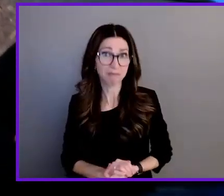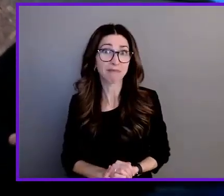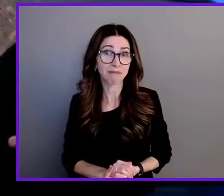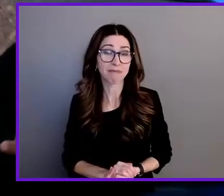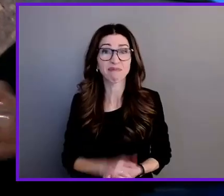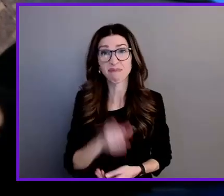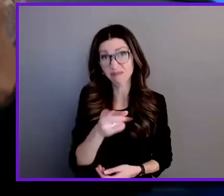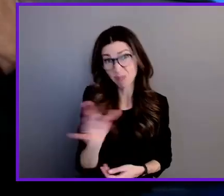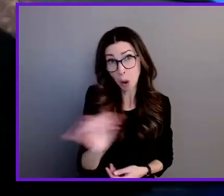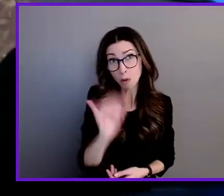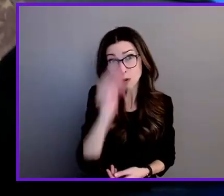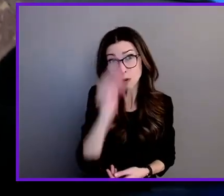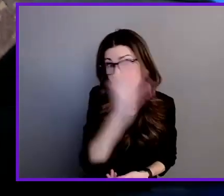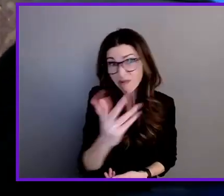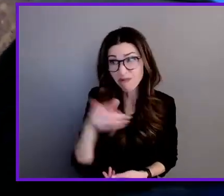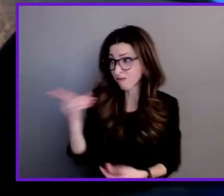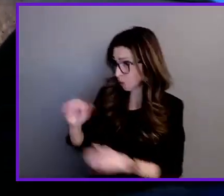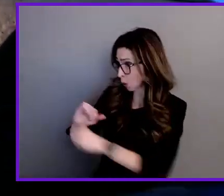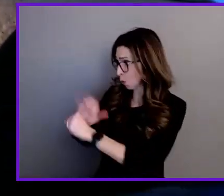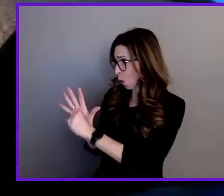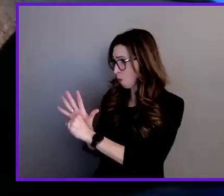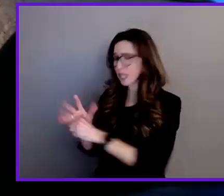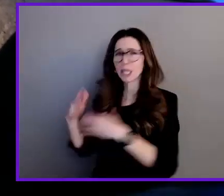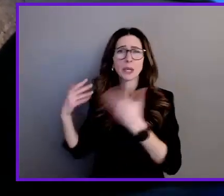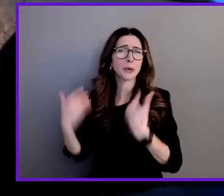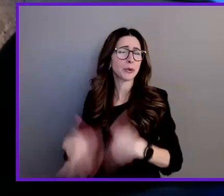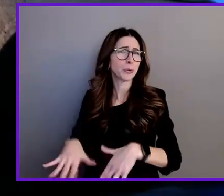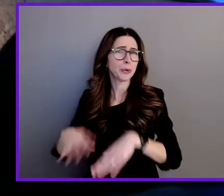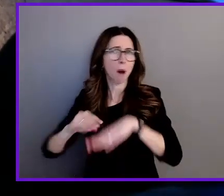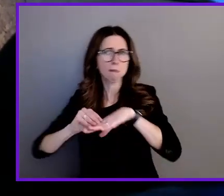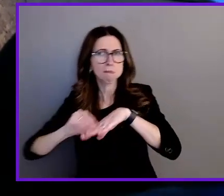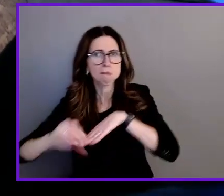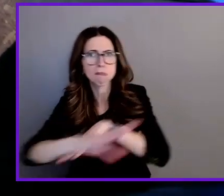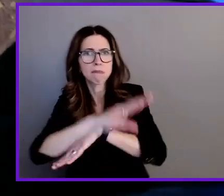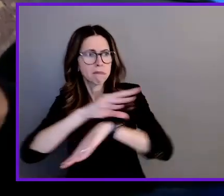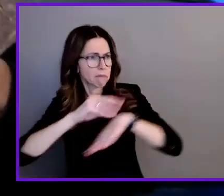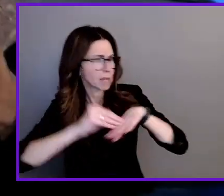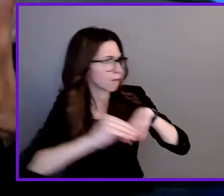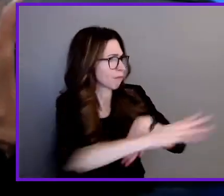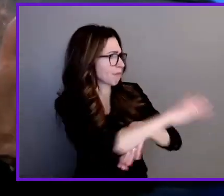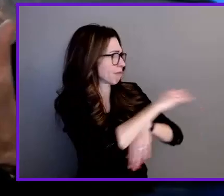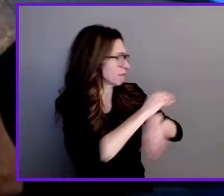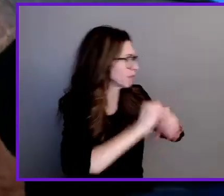by the pandemic and we’re very carefully monitoring the resumption of